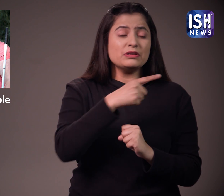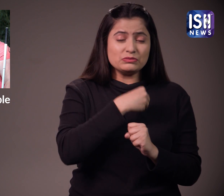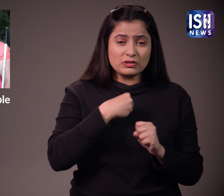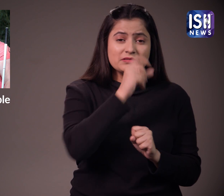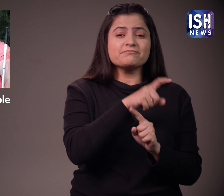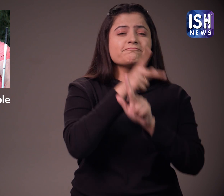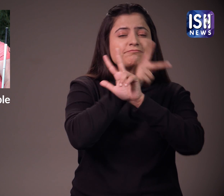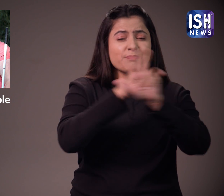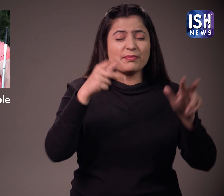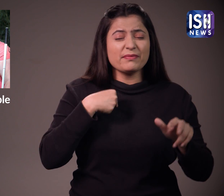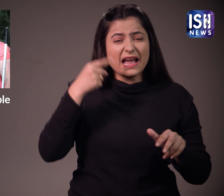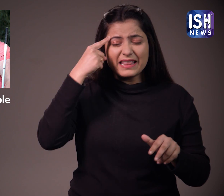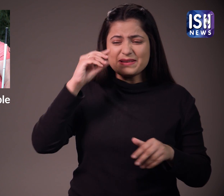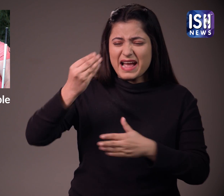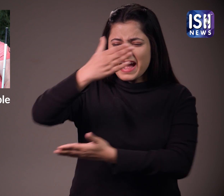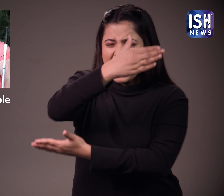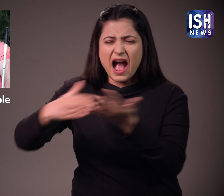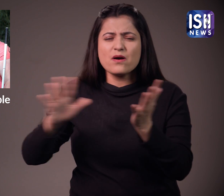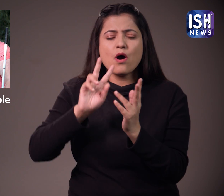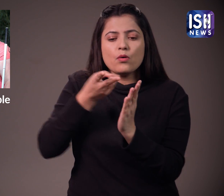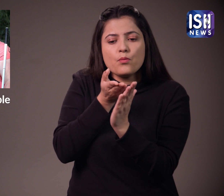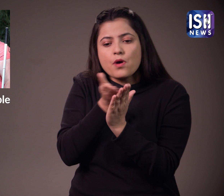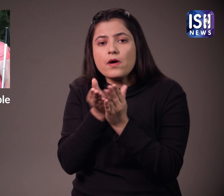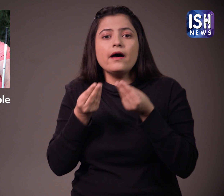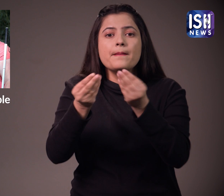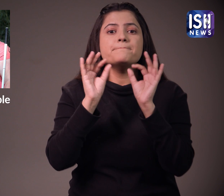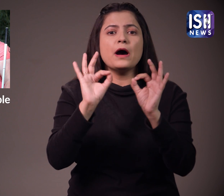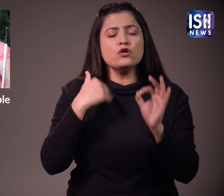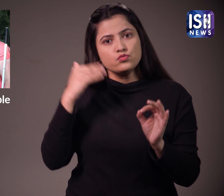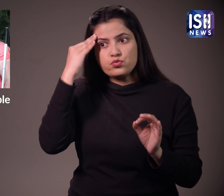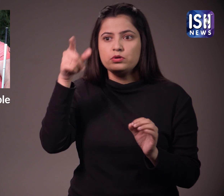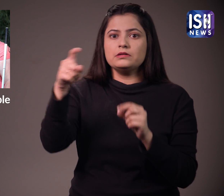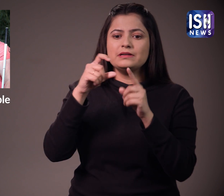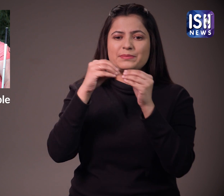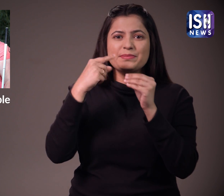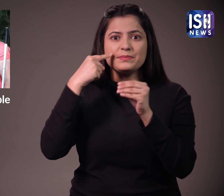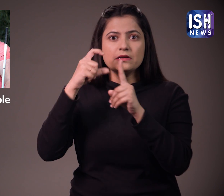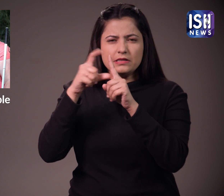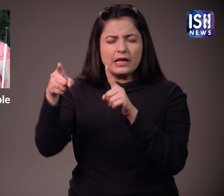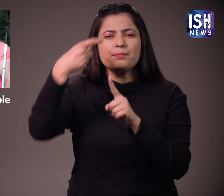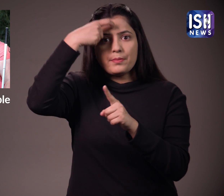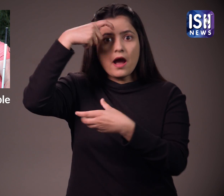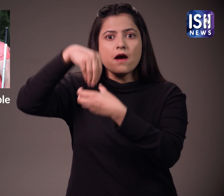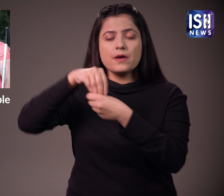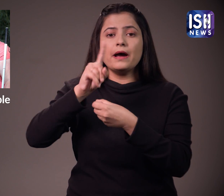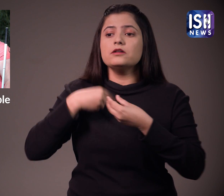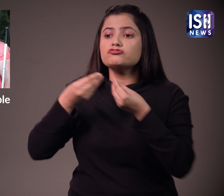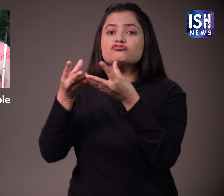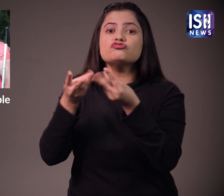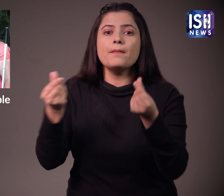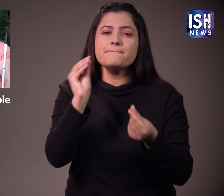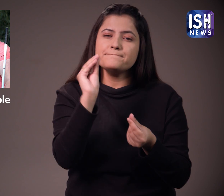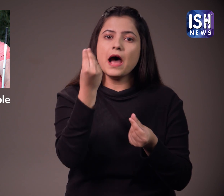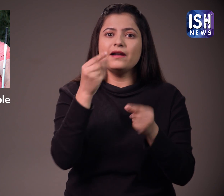The doctor said that once you are aware that the person has BIID, it better is to give an alternative solutions like